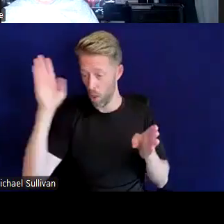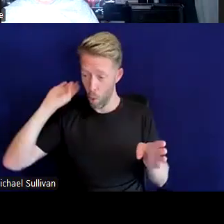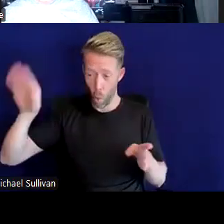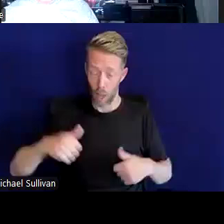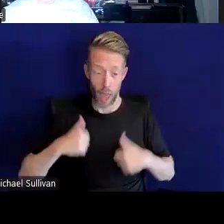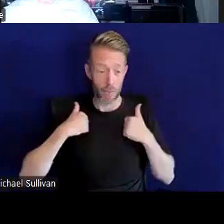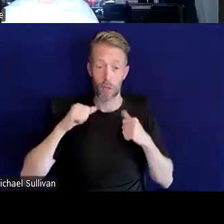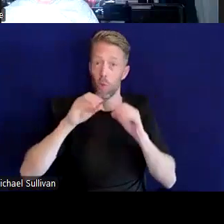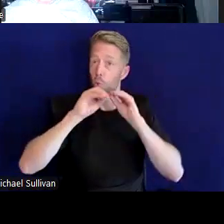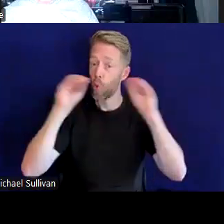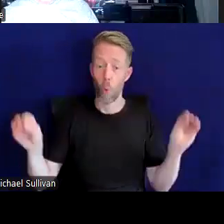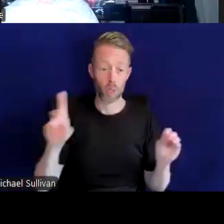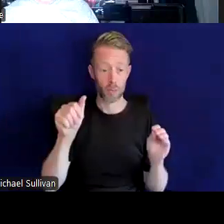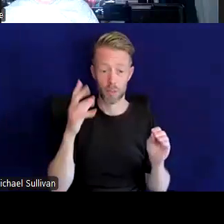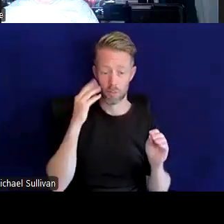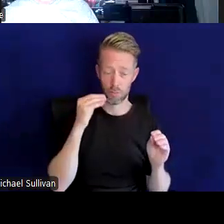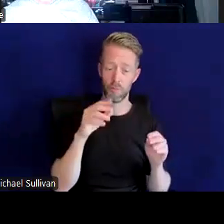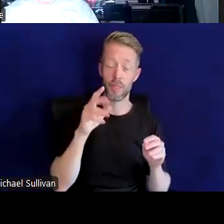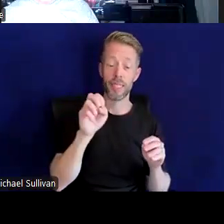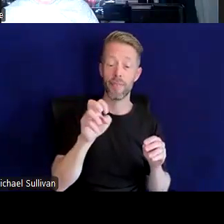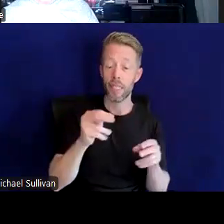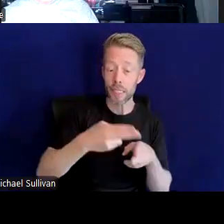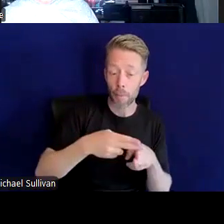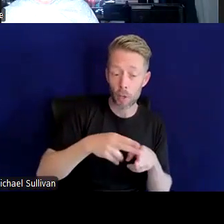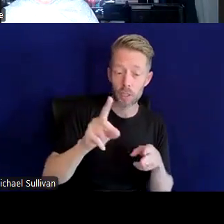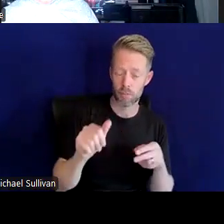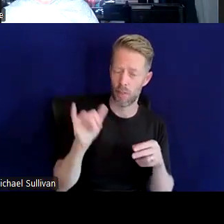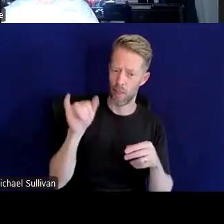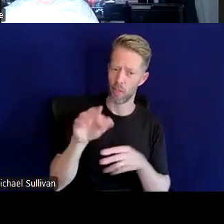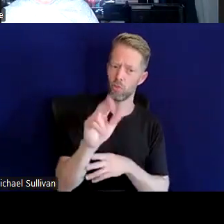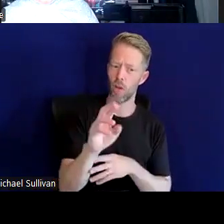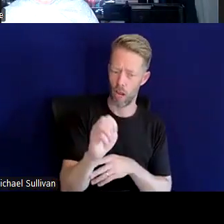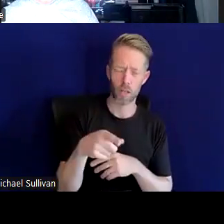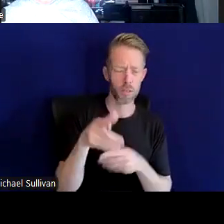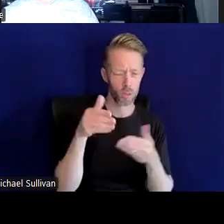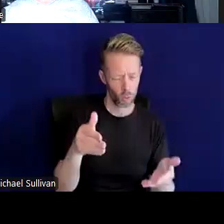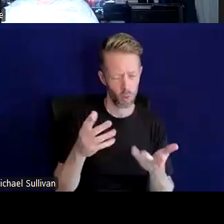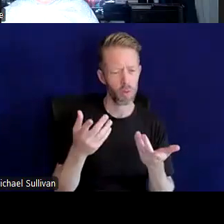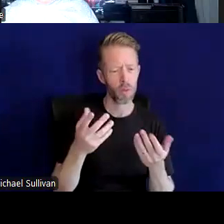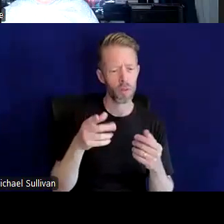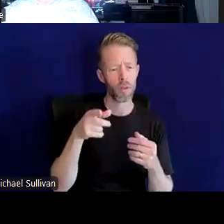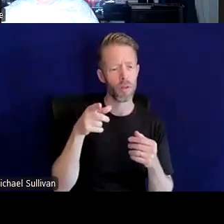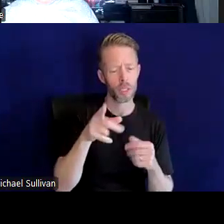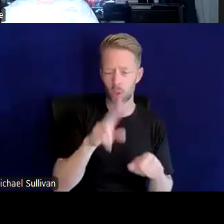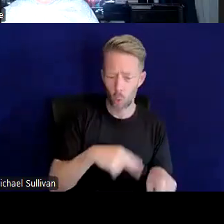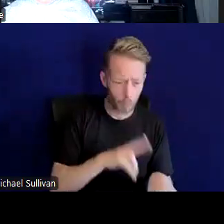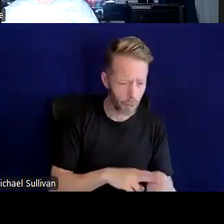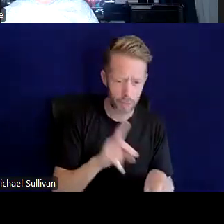temporary disability. Remember you're not alone, you are normal